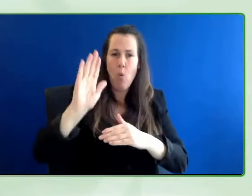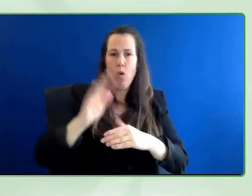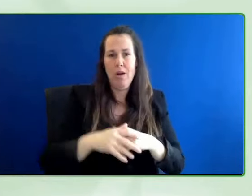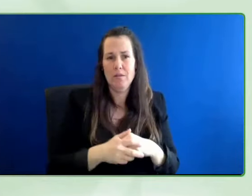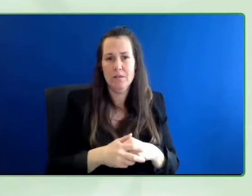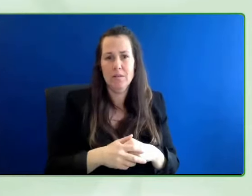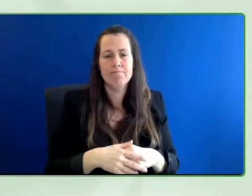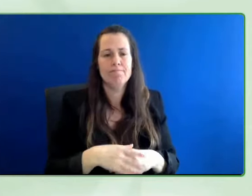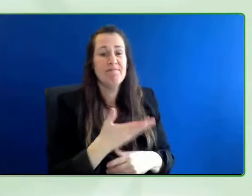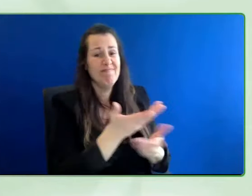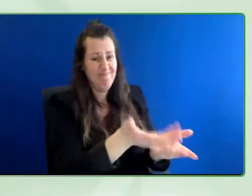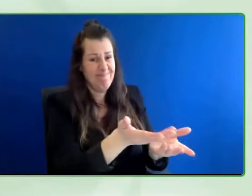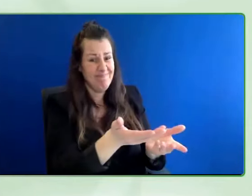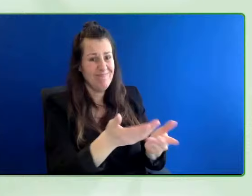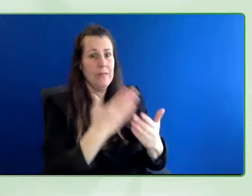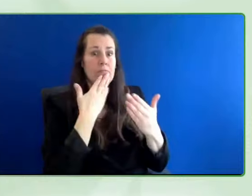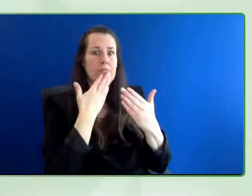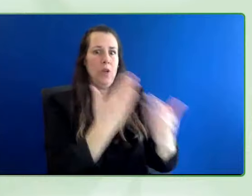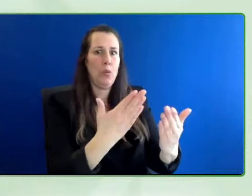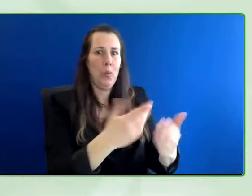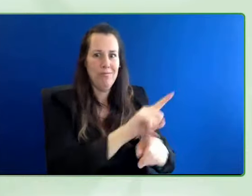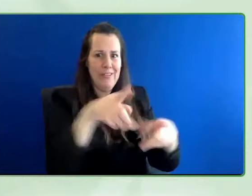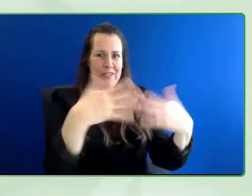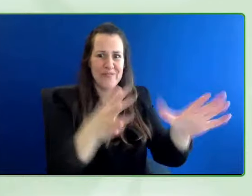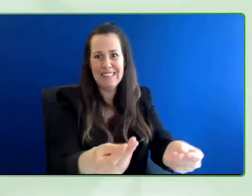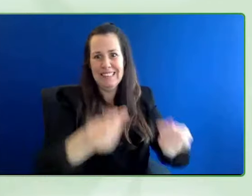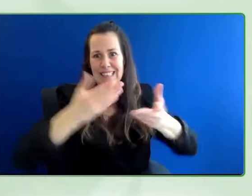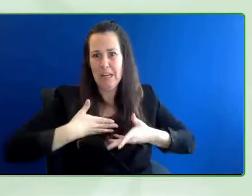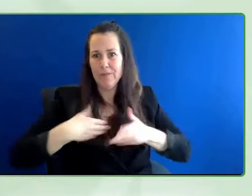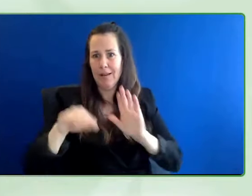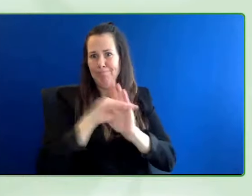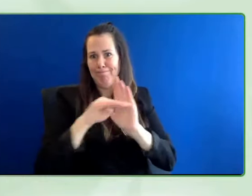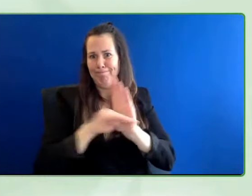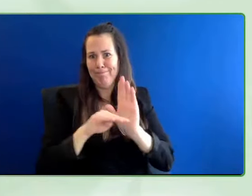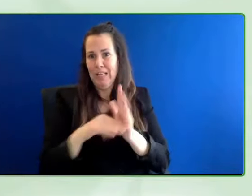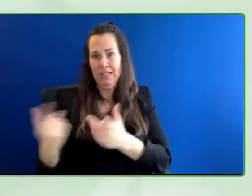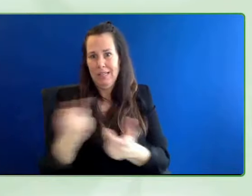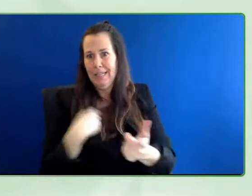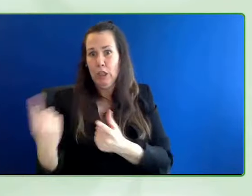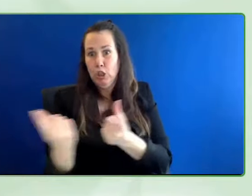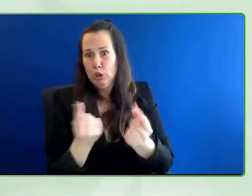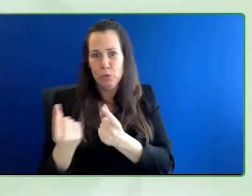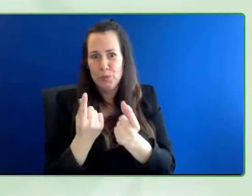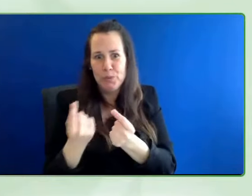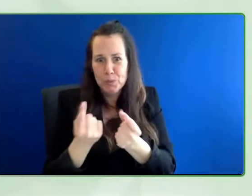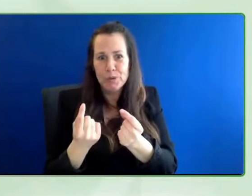Thanks a lot for this discussion. And thanks for your attention.